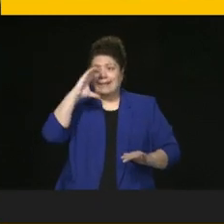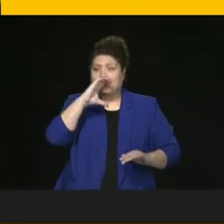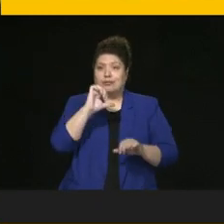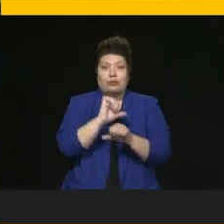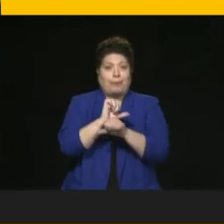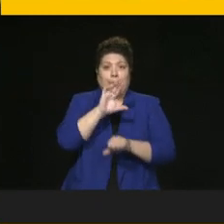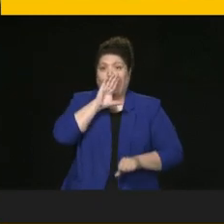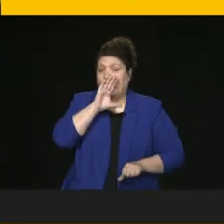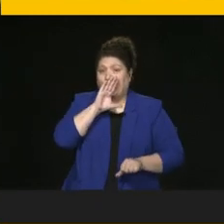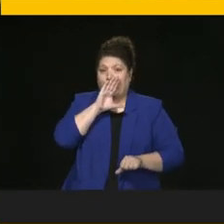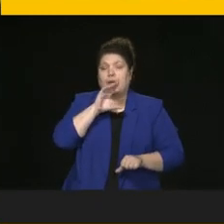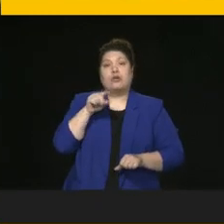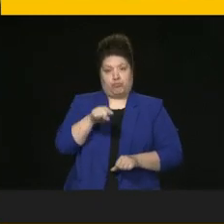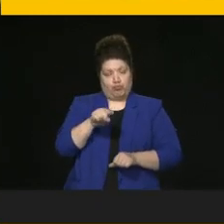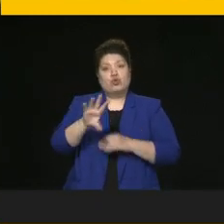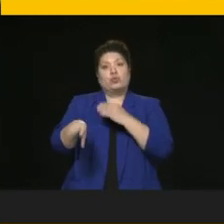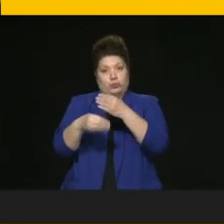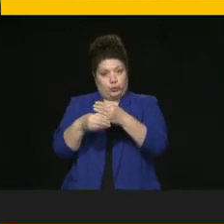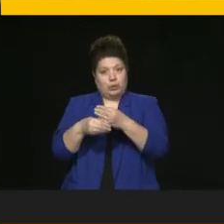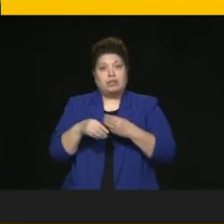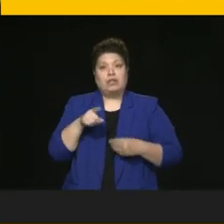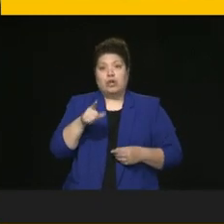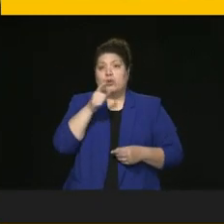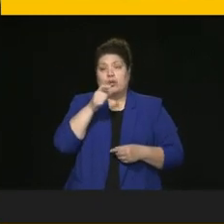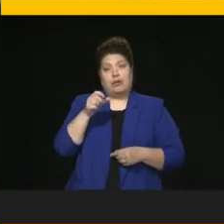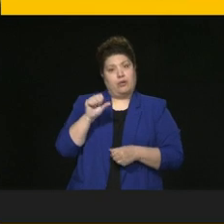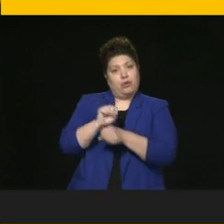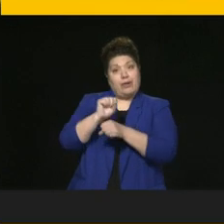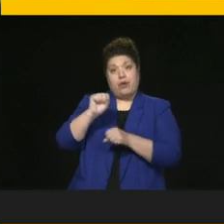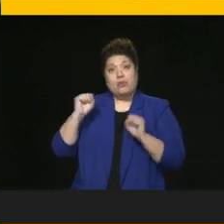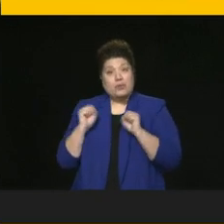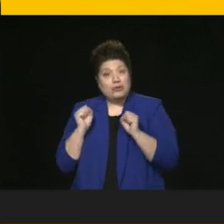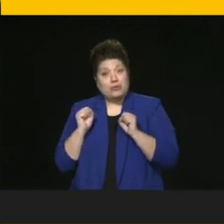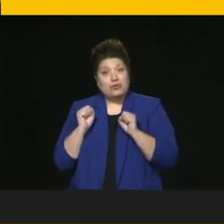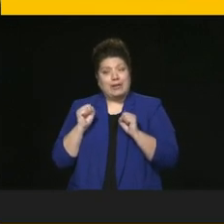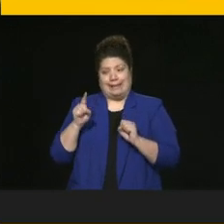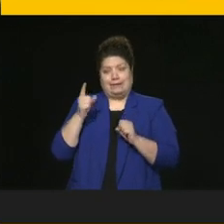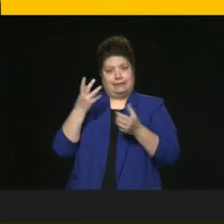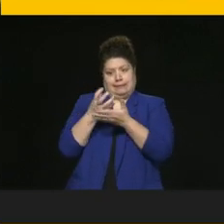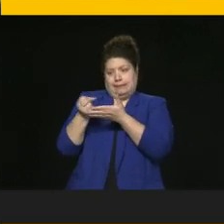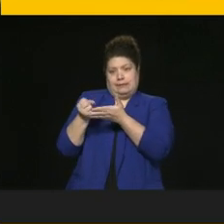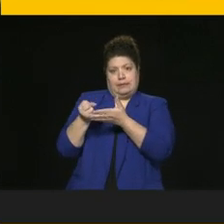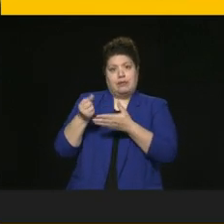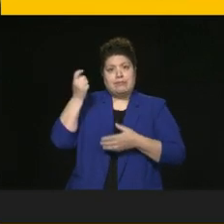SOME WORKERS EXHAUSTED THEIR